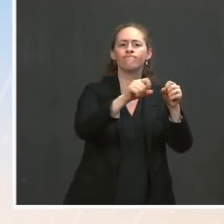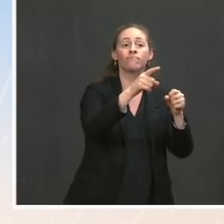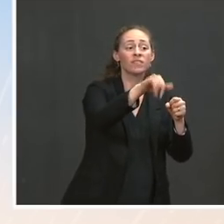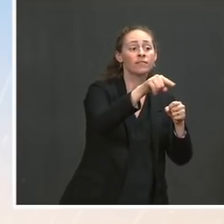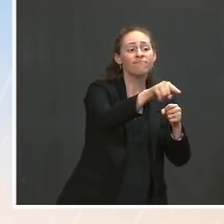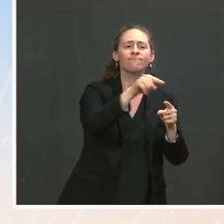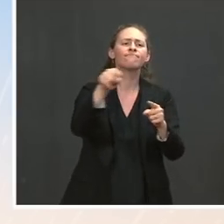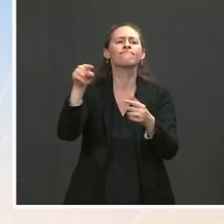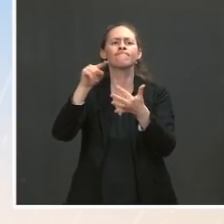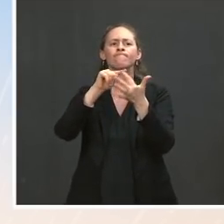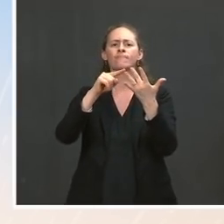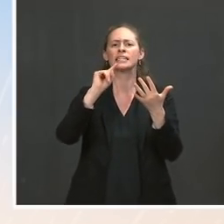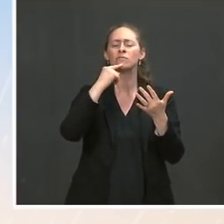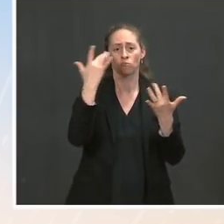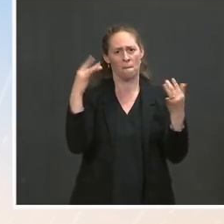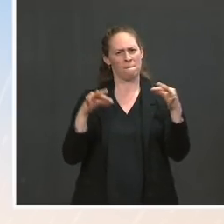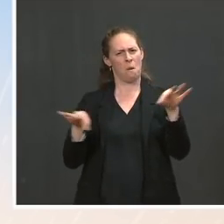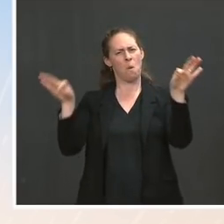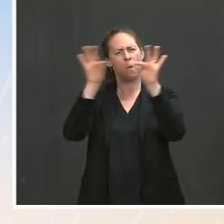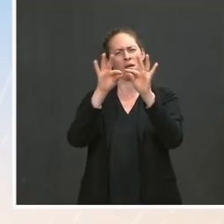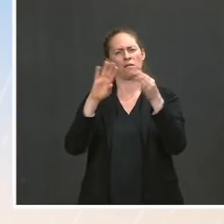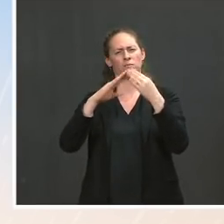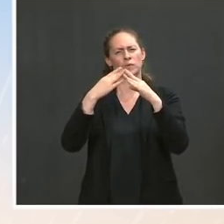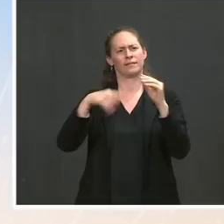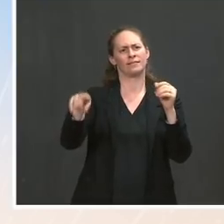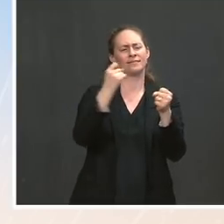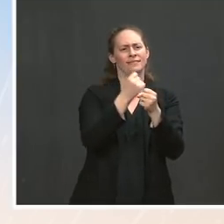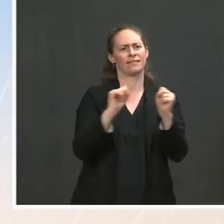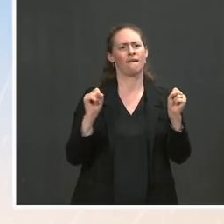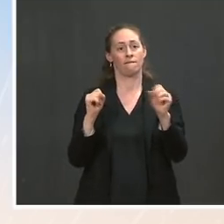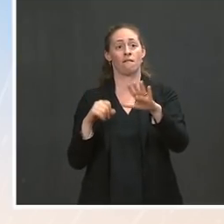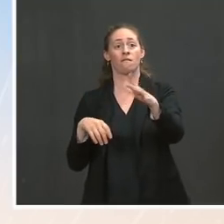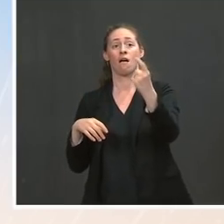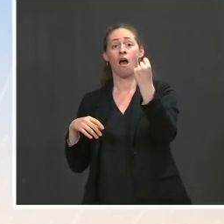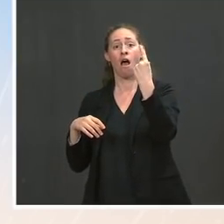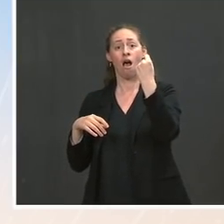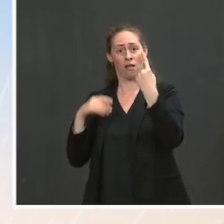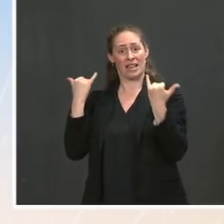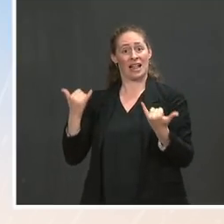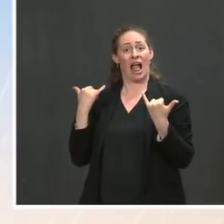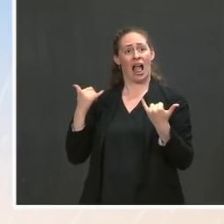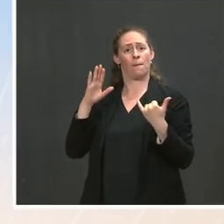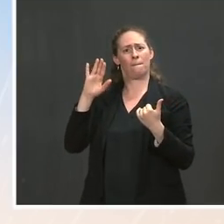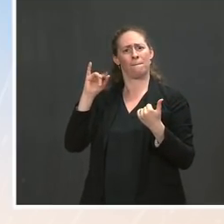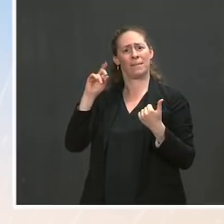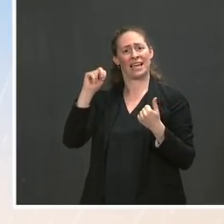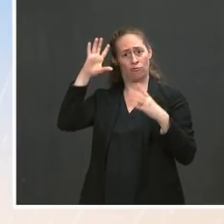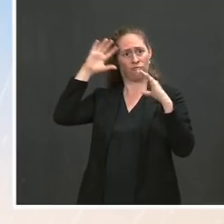At the same time, he continues to believe that there is an opportunity to engage with Congress.